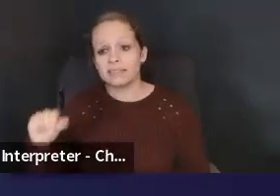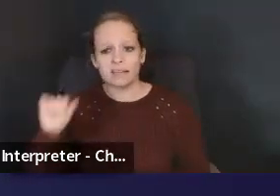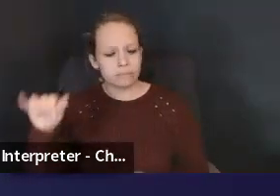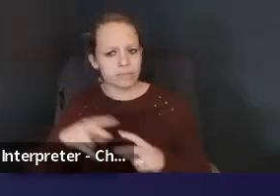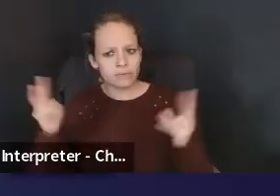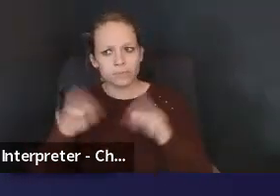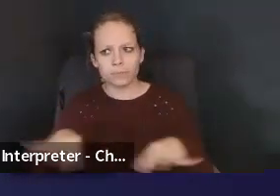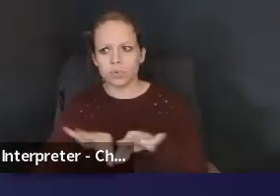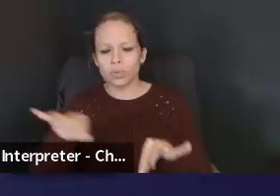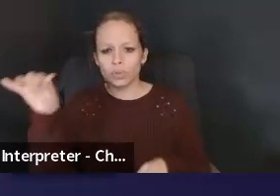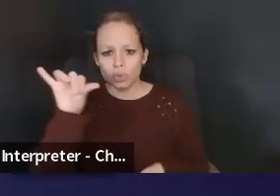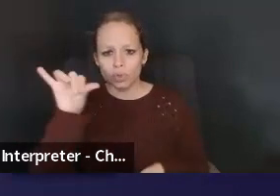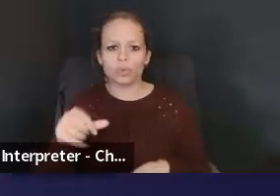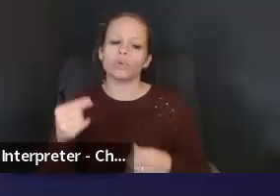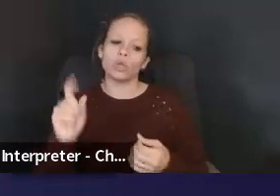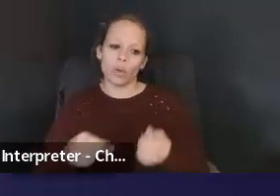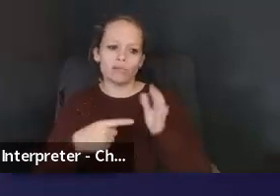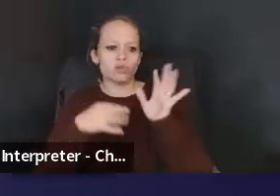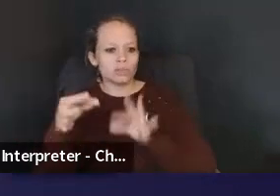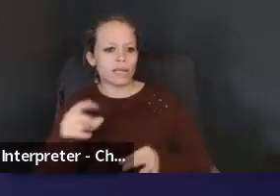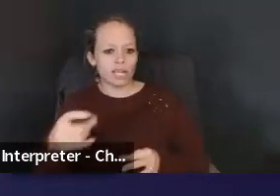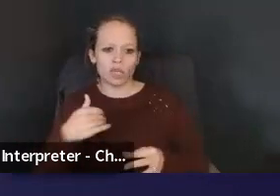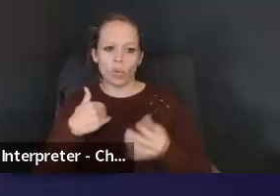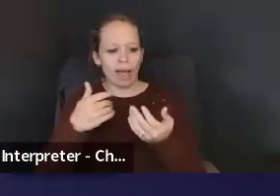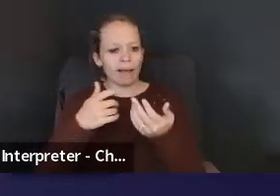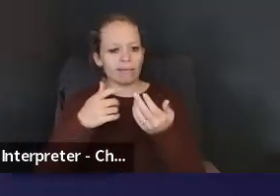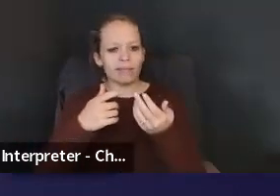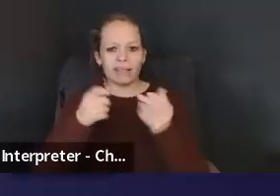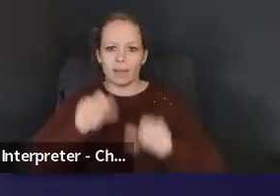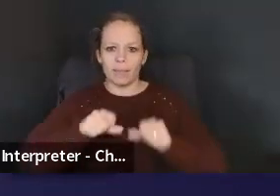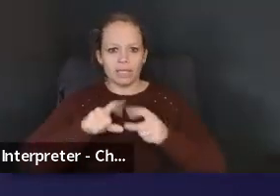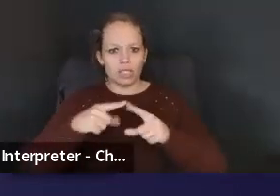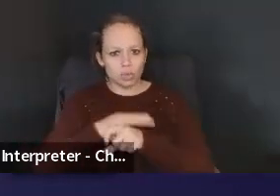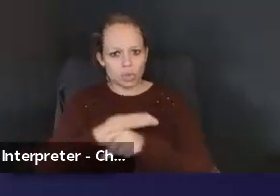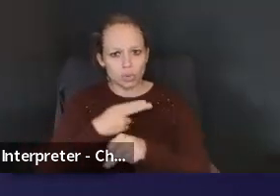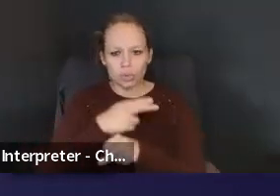Show that you've got the specifications to use sophisticated social media. How many publications